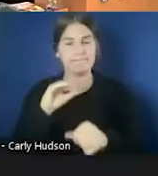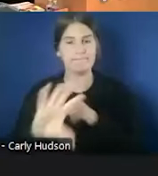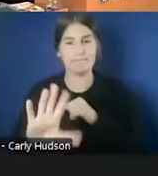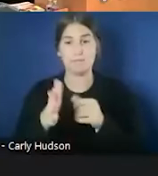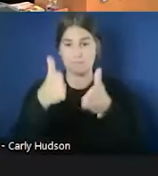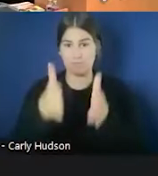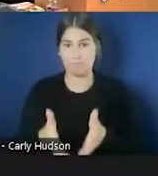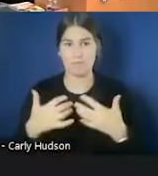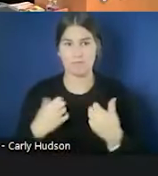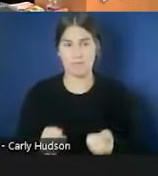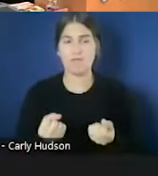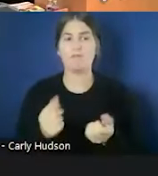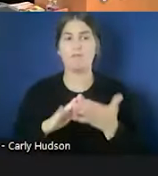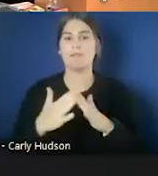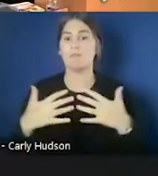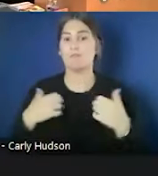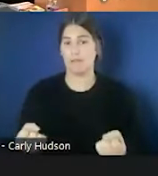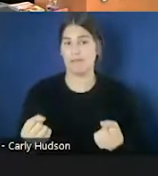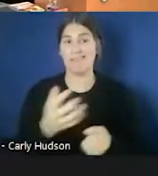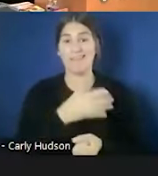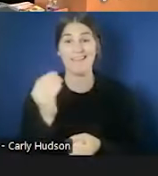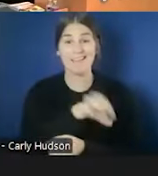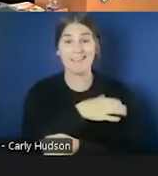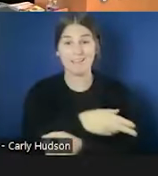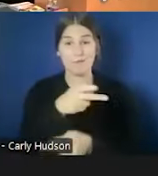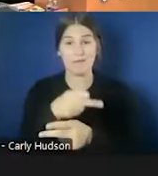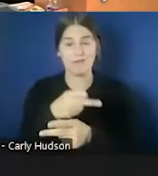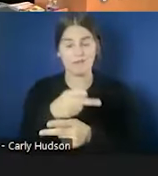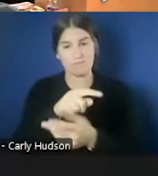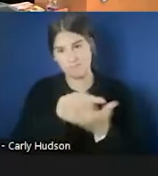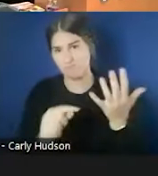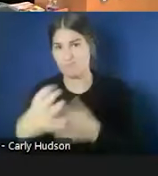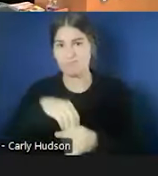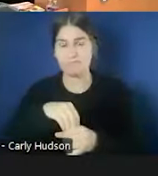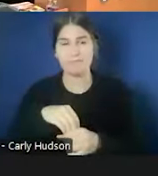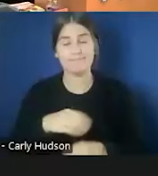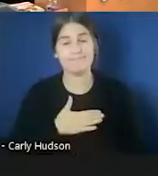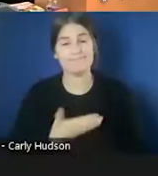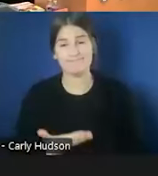personal behavior and clinical care I'll admit I don't have all the ANW aners but I believe